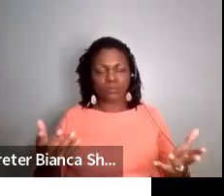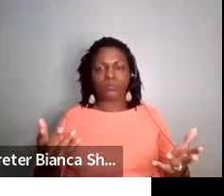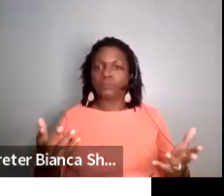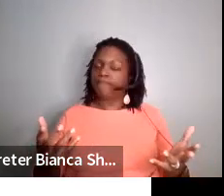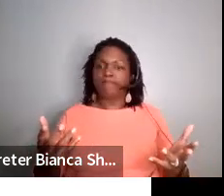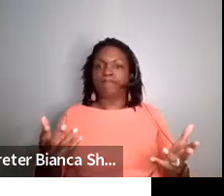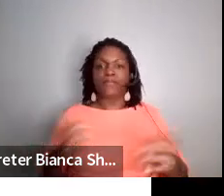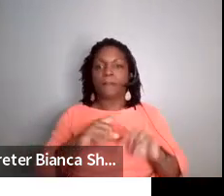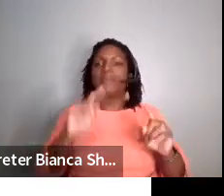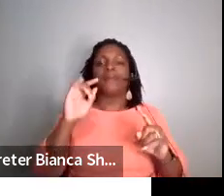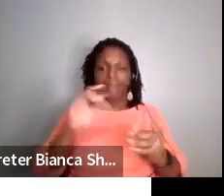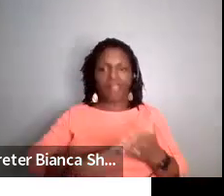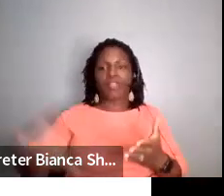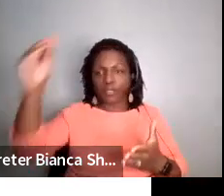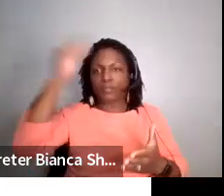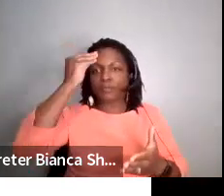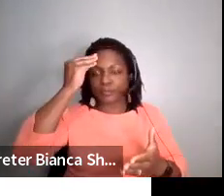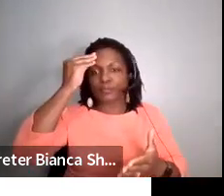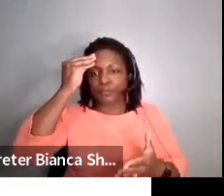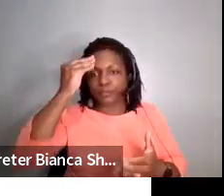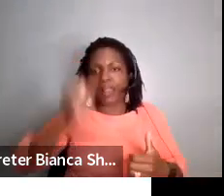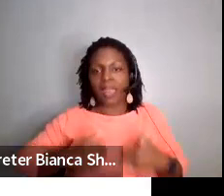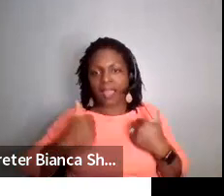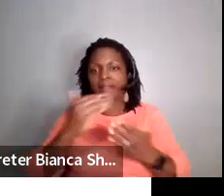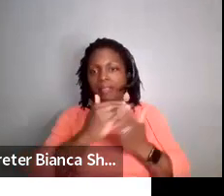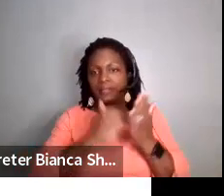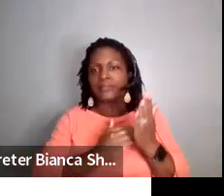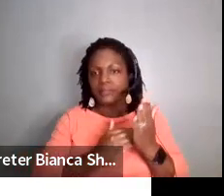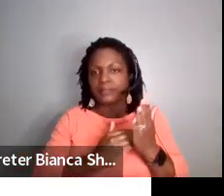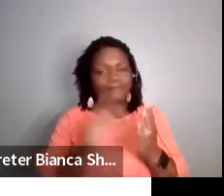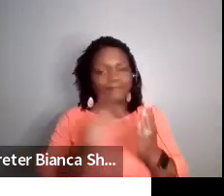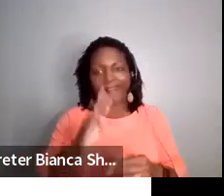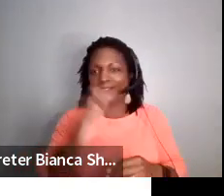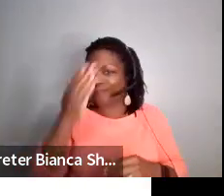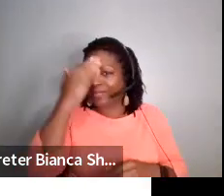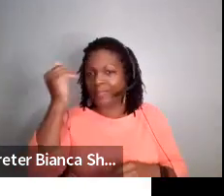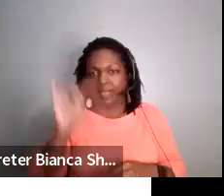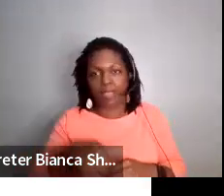I mean those were lessons that i've never forgotten even after all these decades.